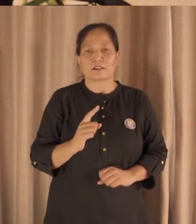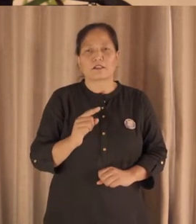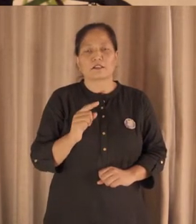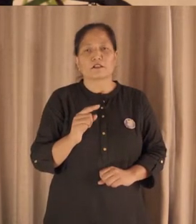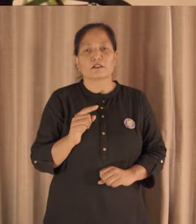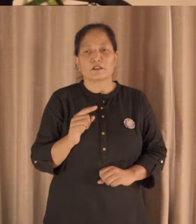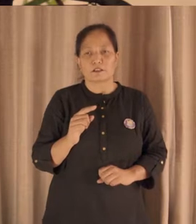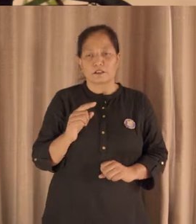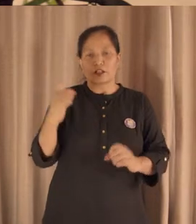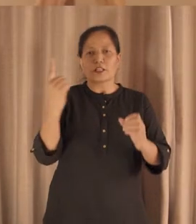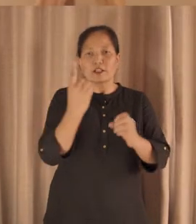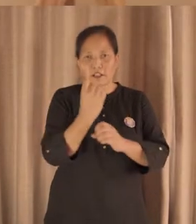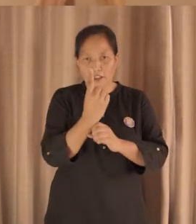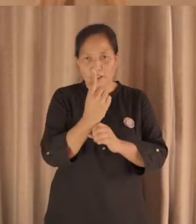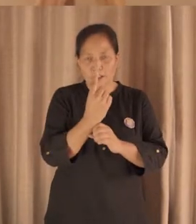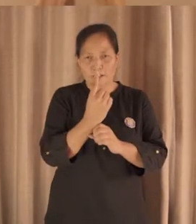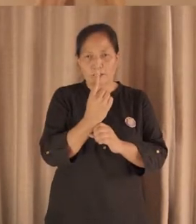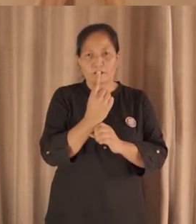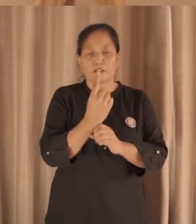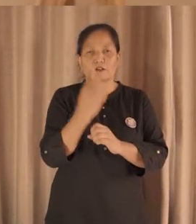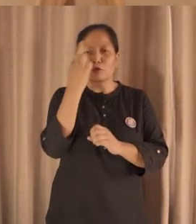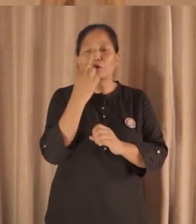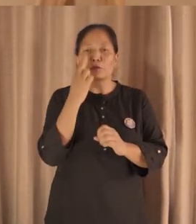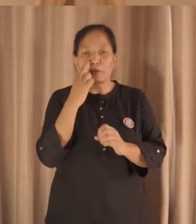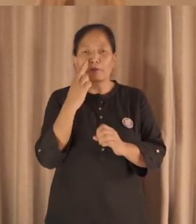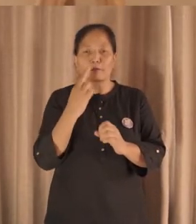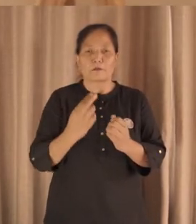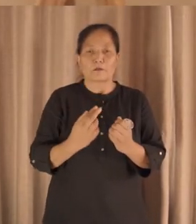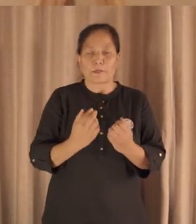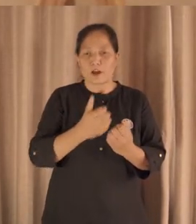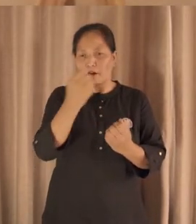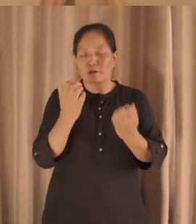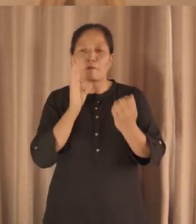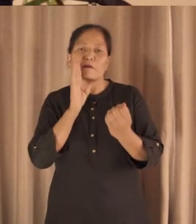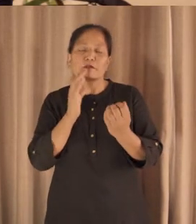you think are its impacts in the society and how does it affect our identity and existence?